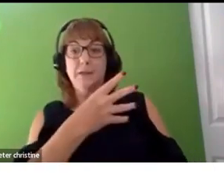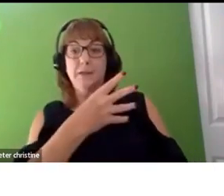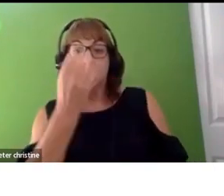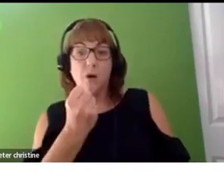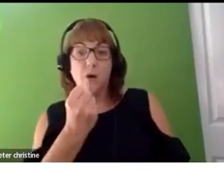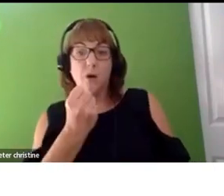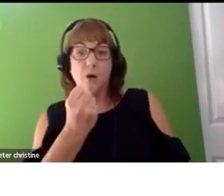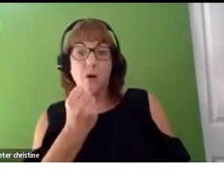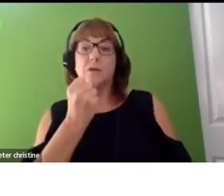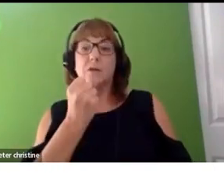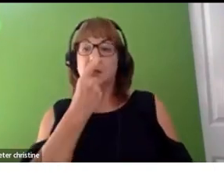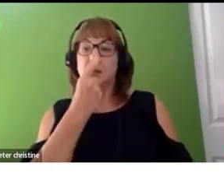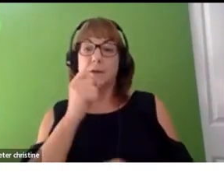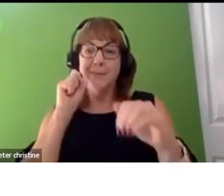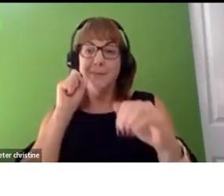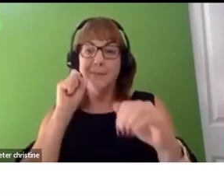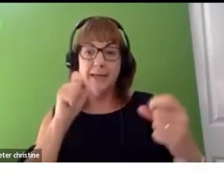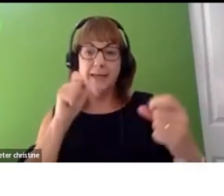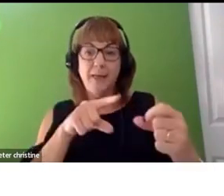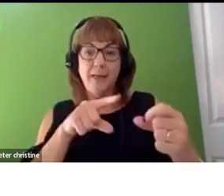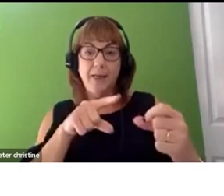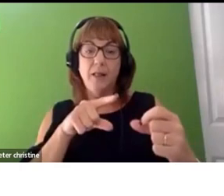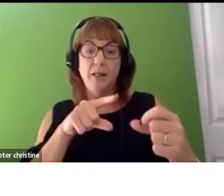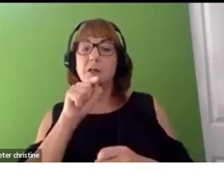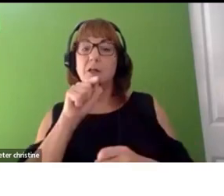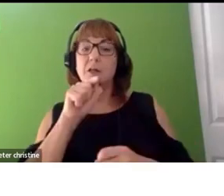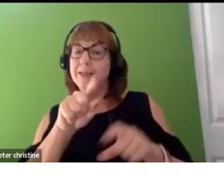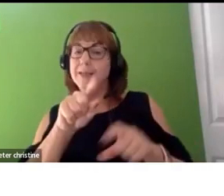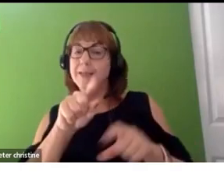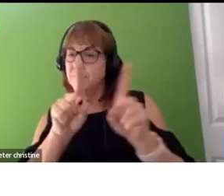so this is different ways with each of these senses that you can do activities which are